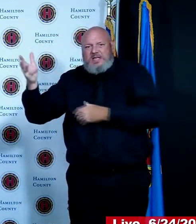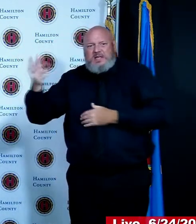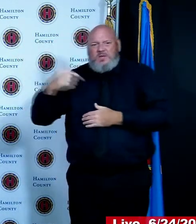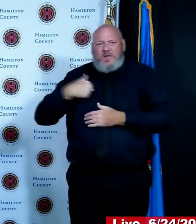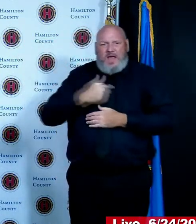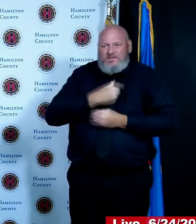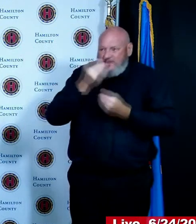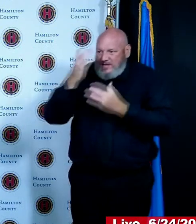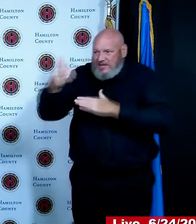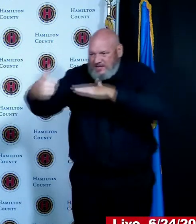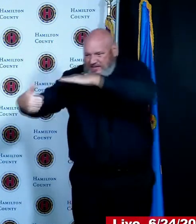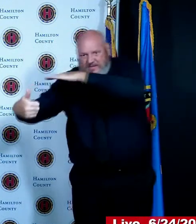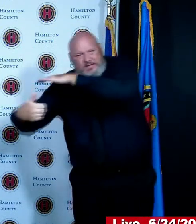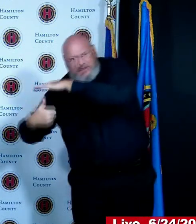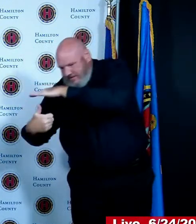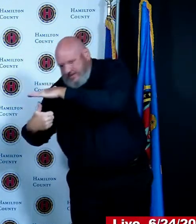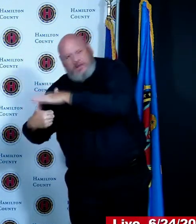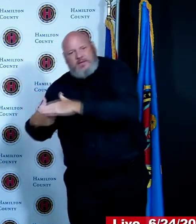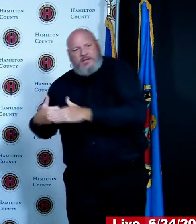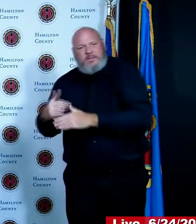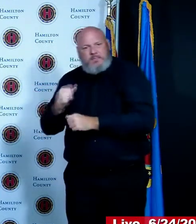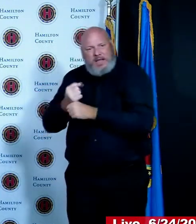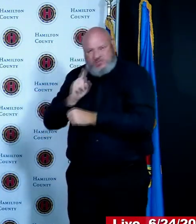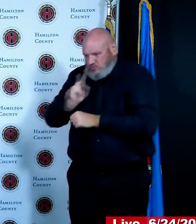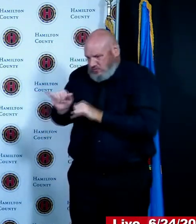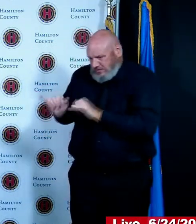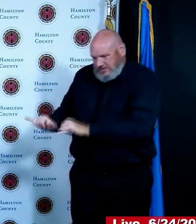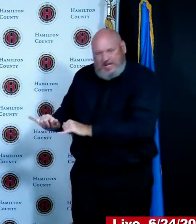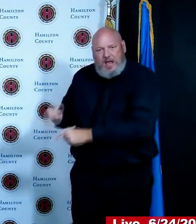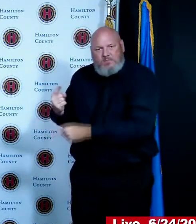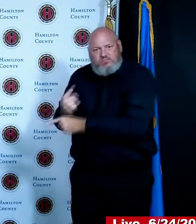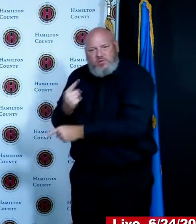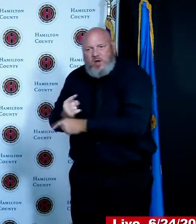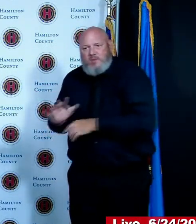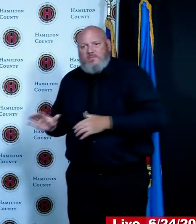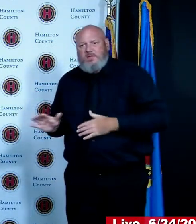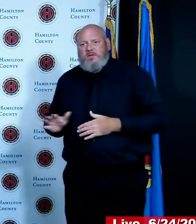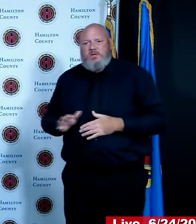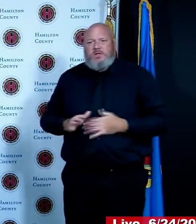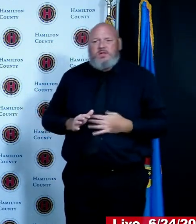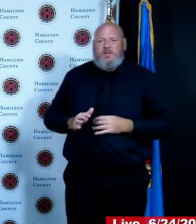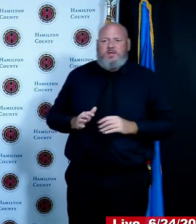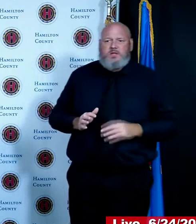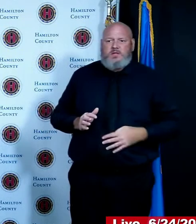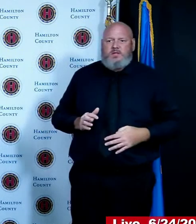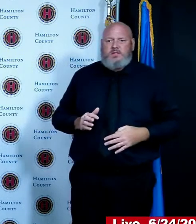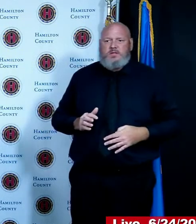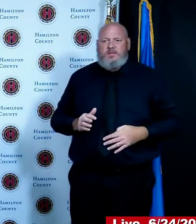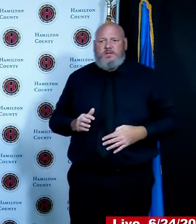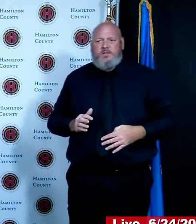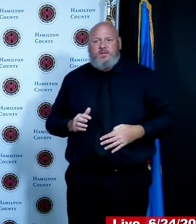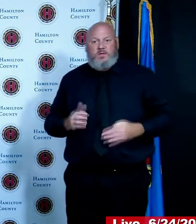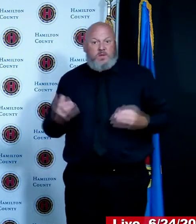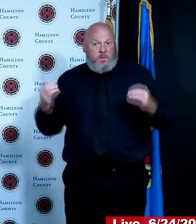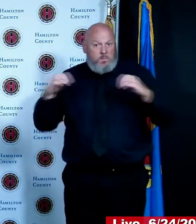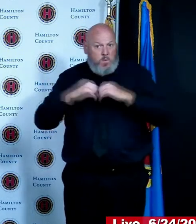increase is absolutely attributed to testing we're now able to provide testing to younger and healthier people and even some people that are